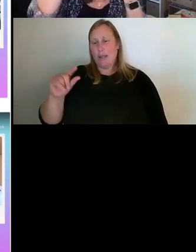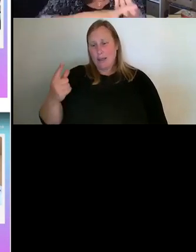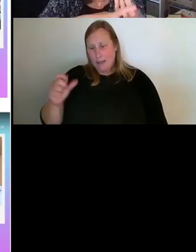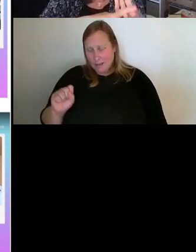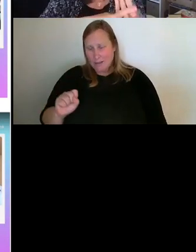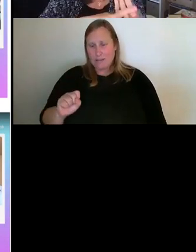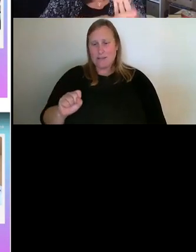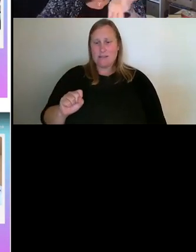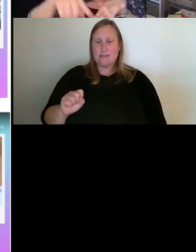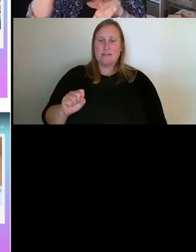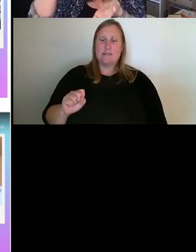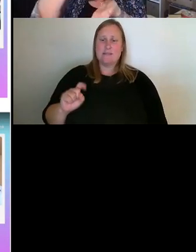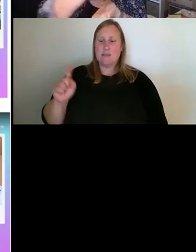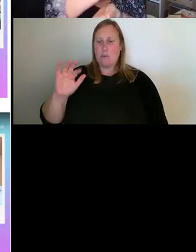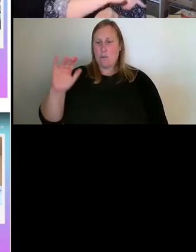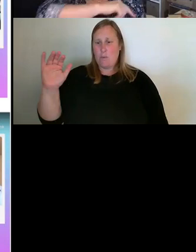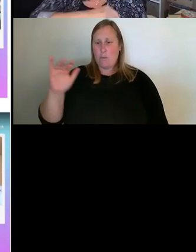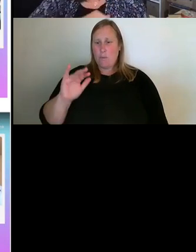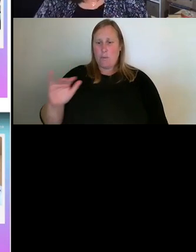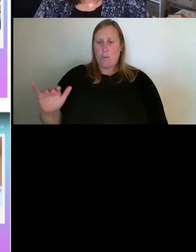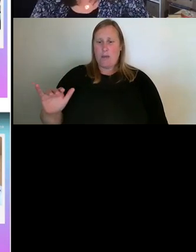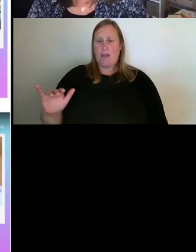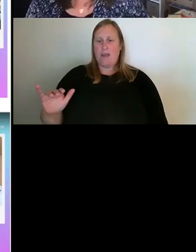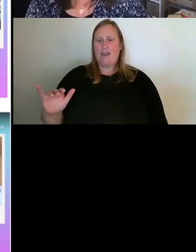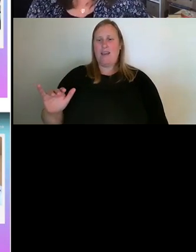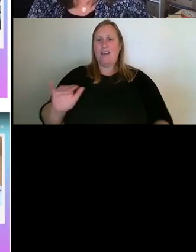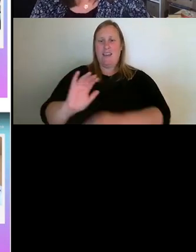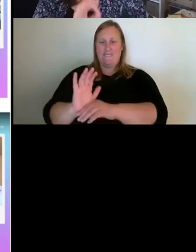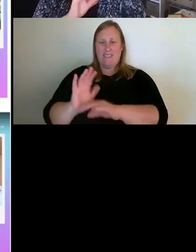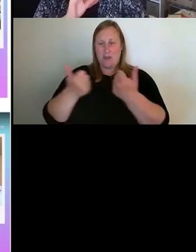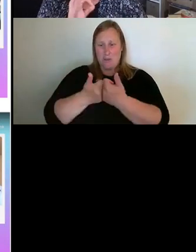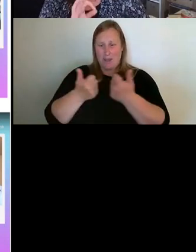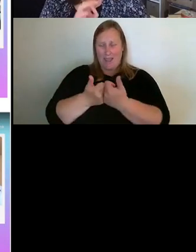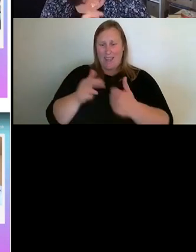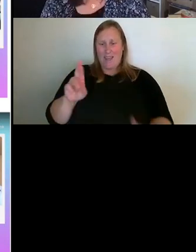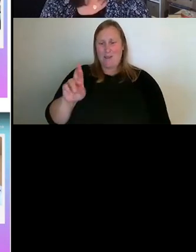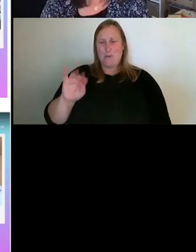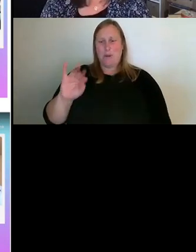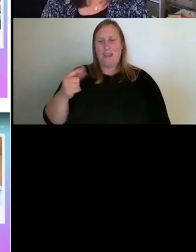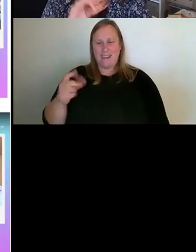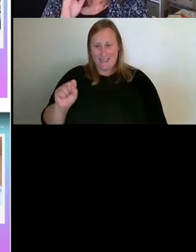ended up with video game ratings. It's a fabulous list.